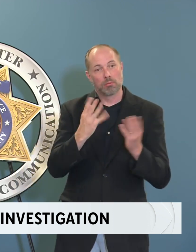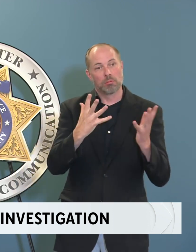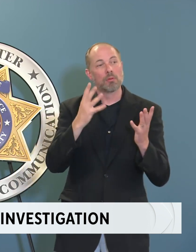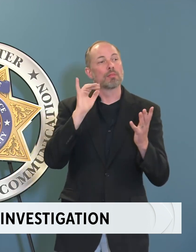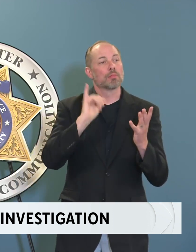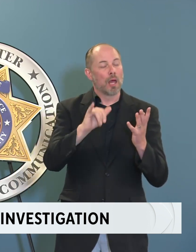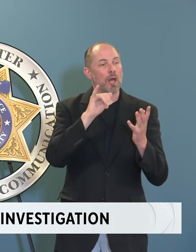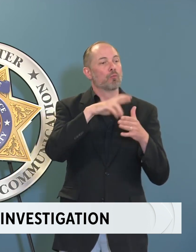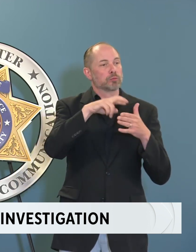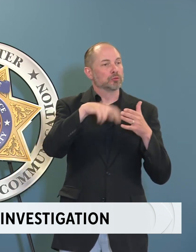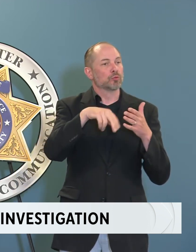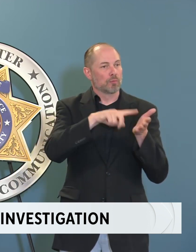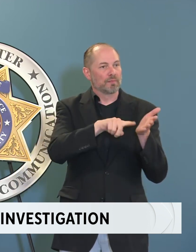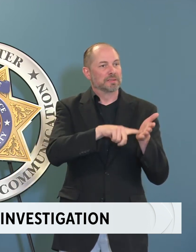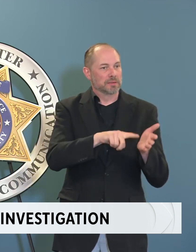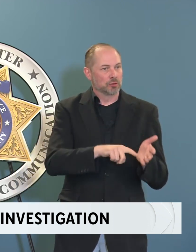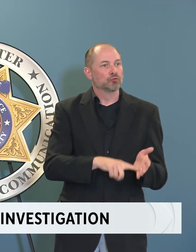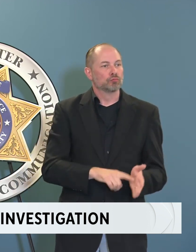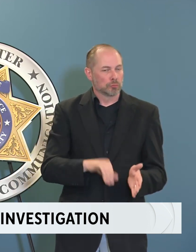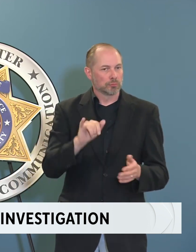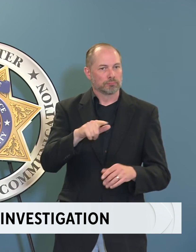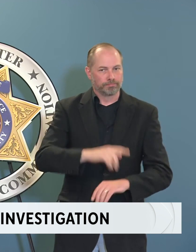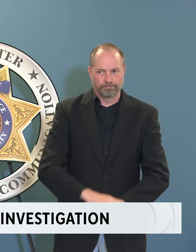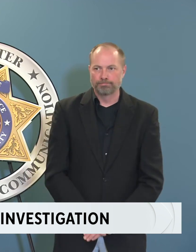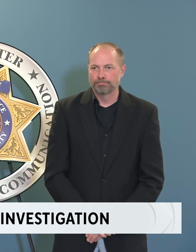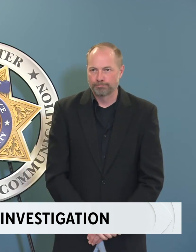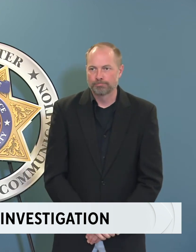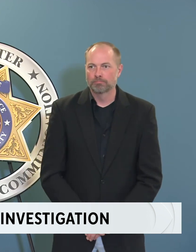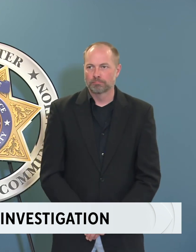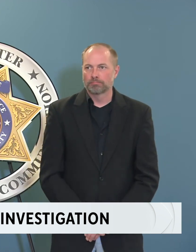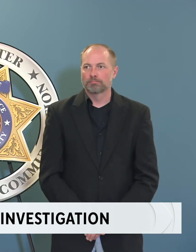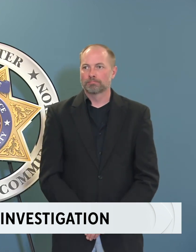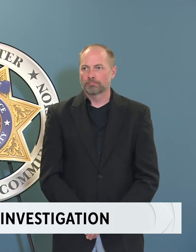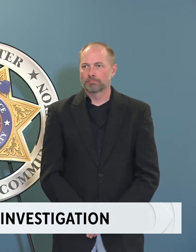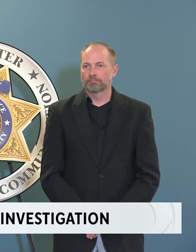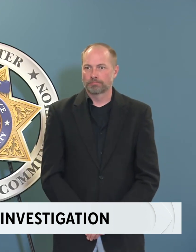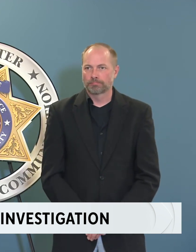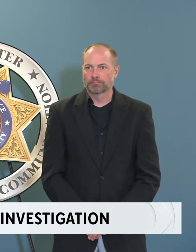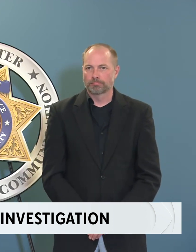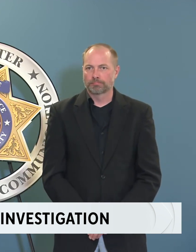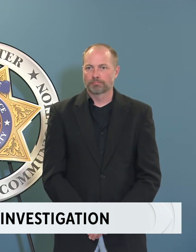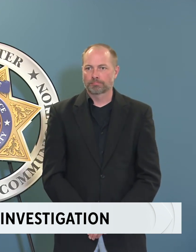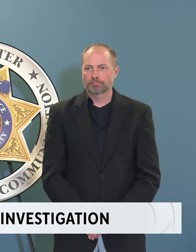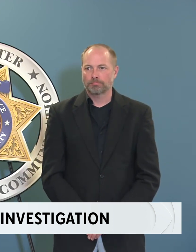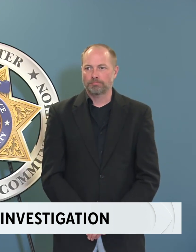IT IS IMPORTANT TO ME AND DISTRICT ATTORNEY DOHERTY THAT